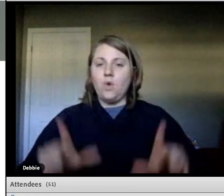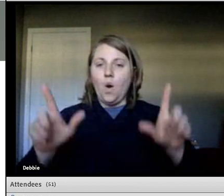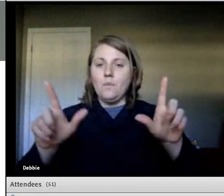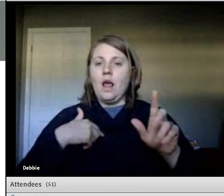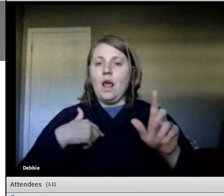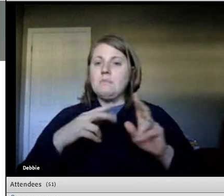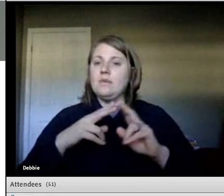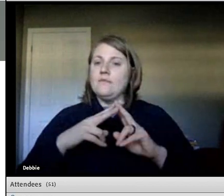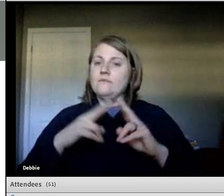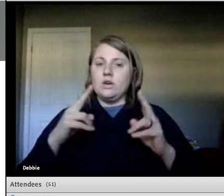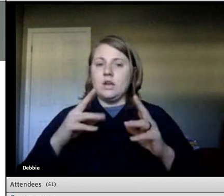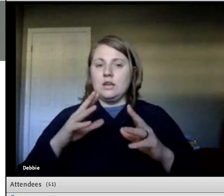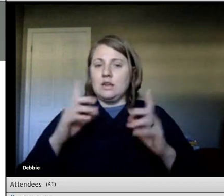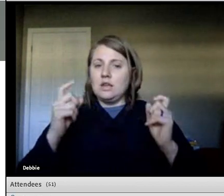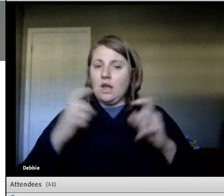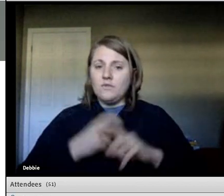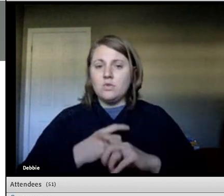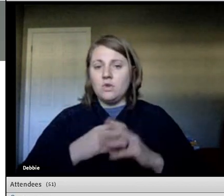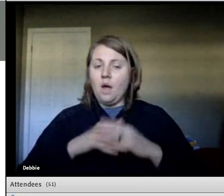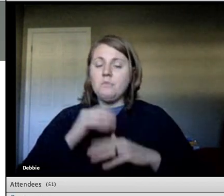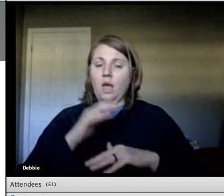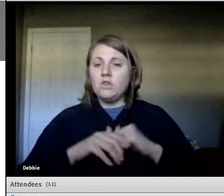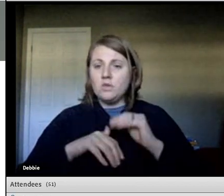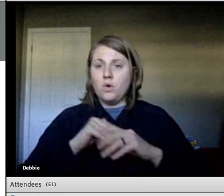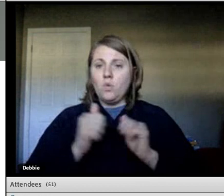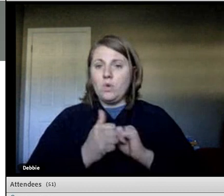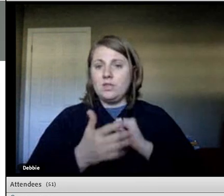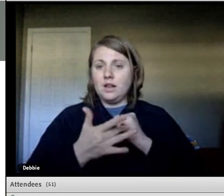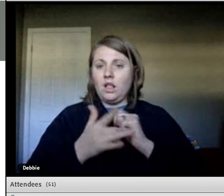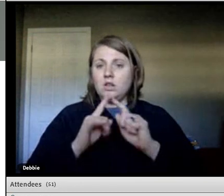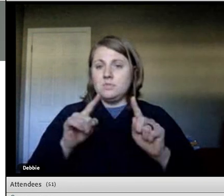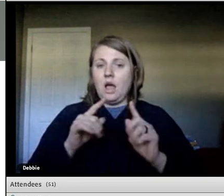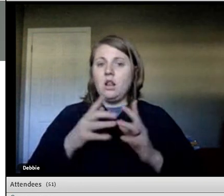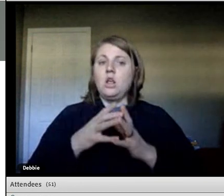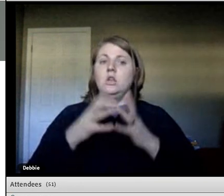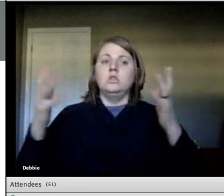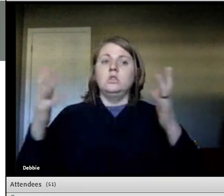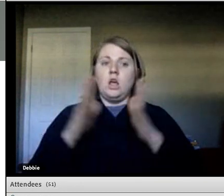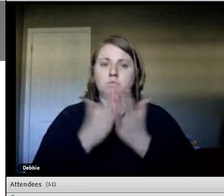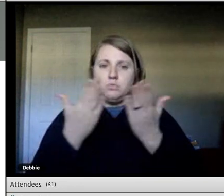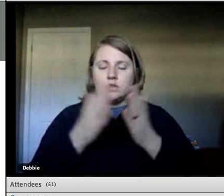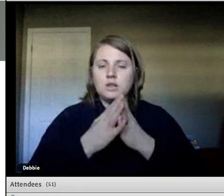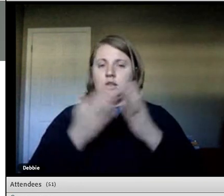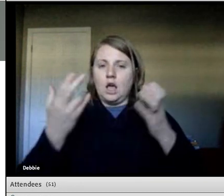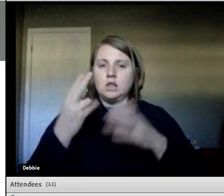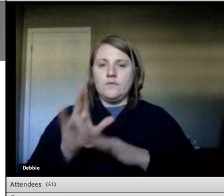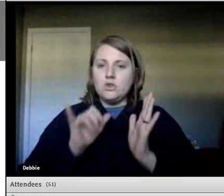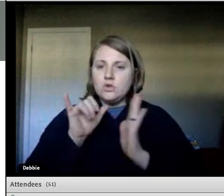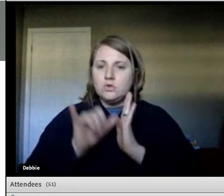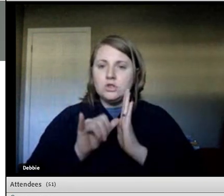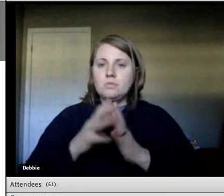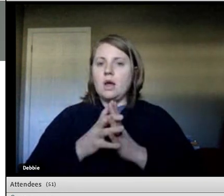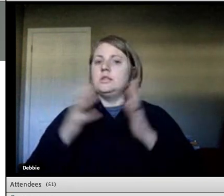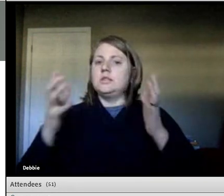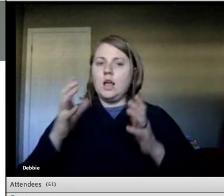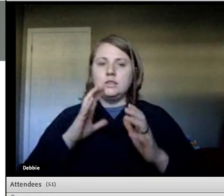but there are tons of books. There are tons of YouTube videos. There are tons of communities. There's so much you can do with this,